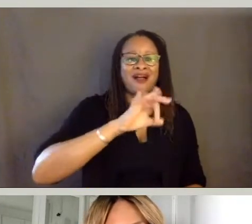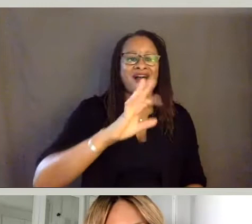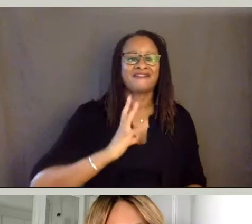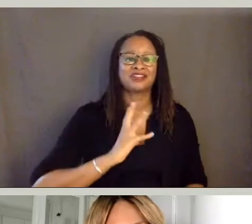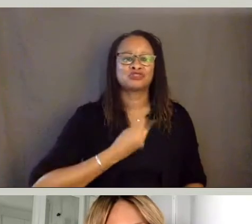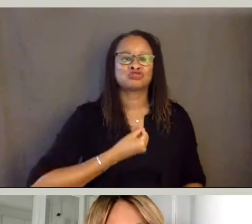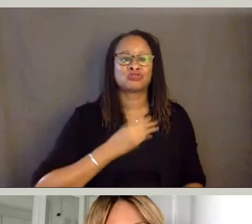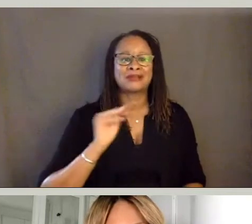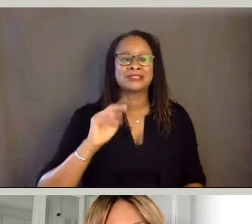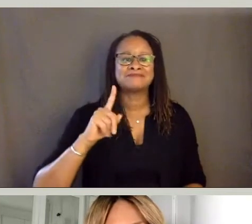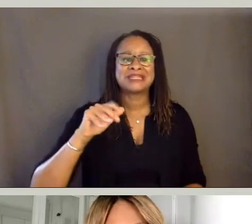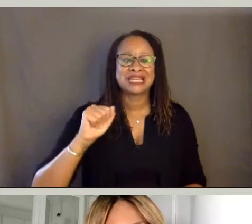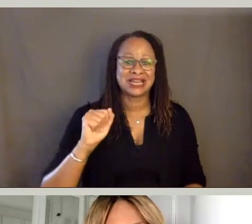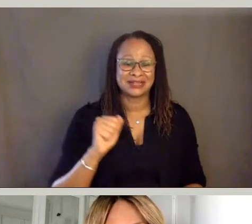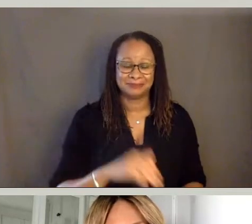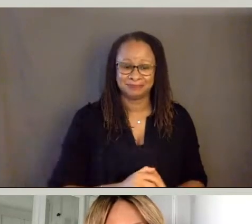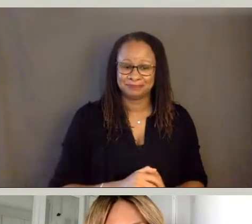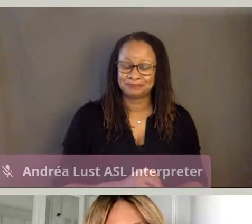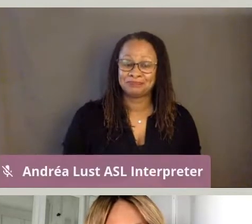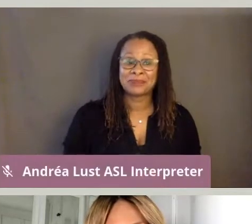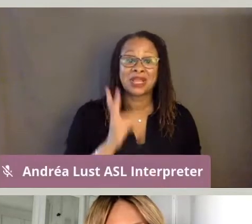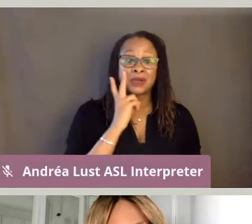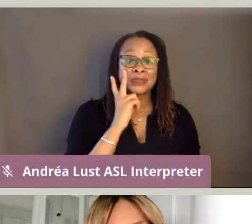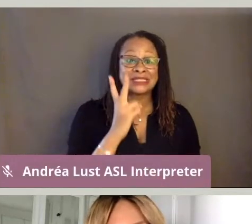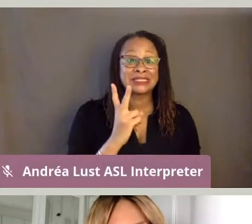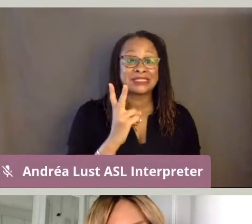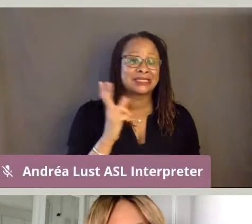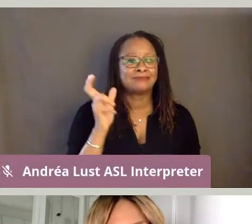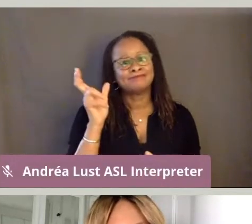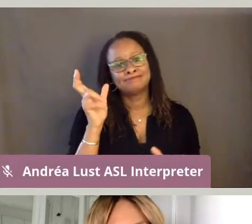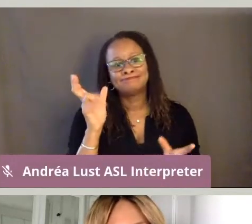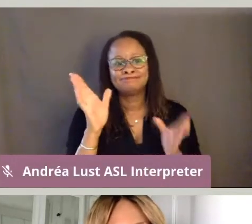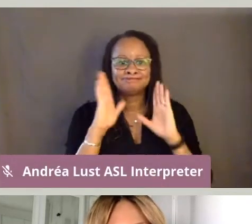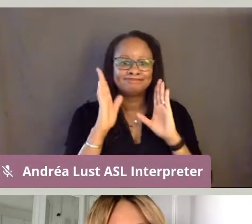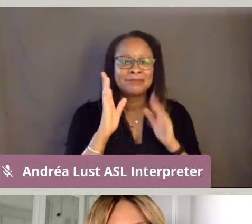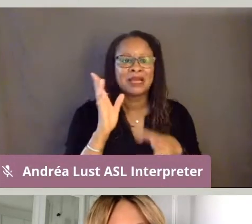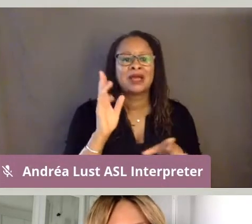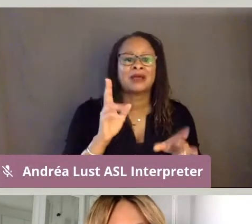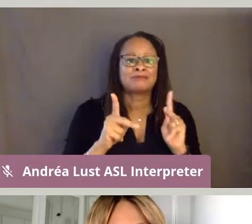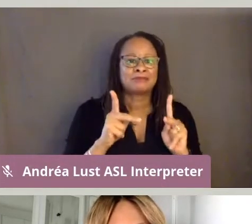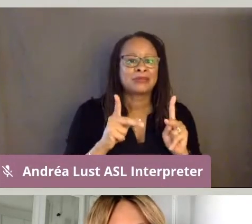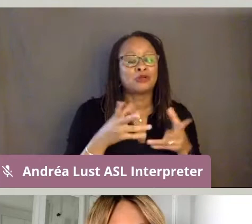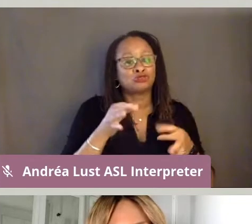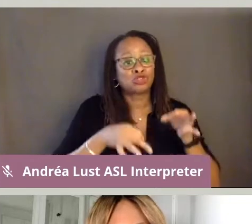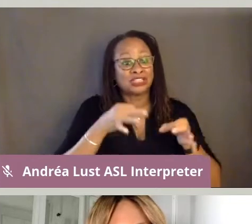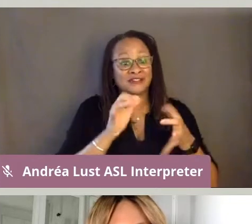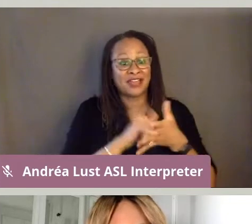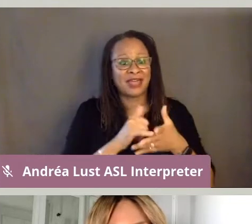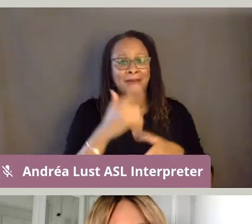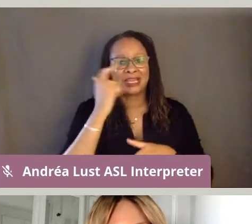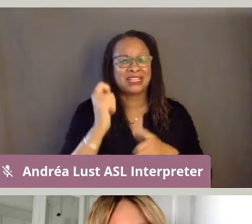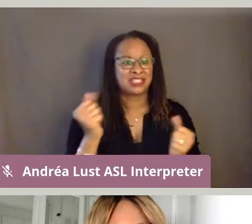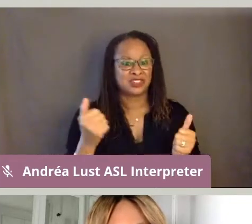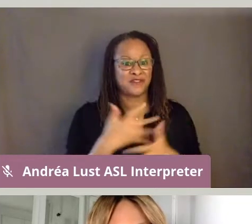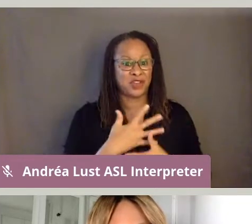And we hear people justifying that for one reason or another because there's this fear of being wrong, fear that they'll,